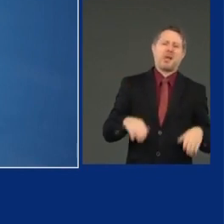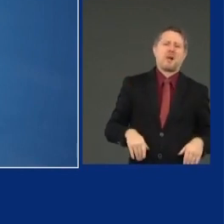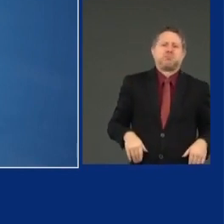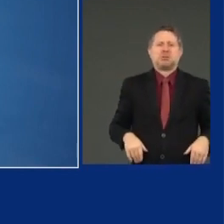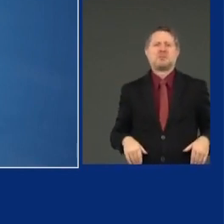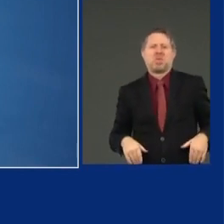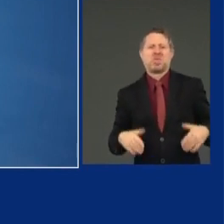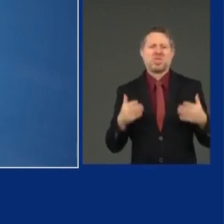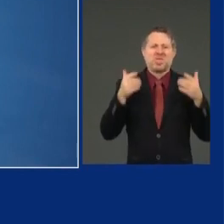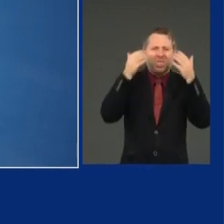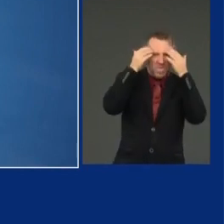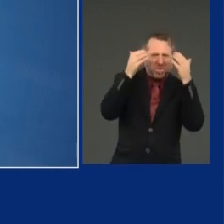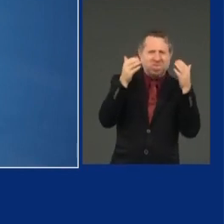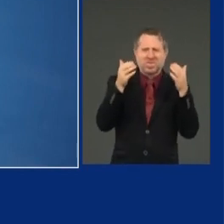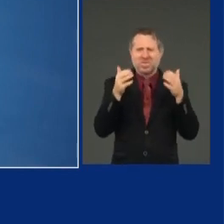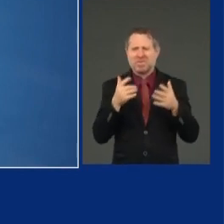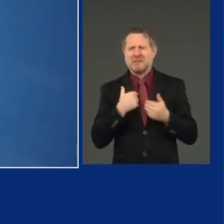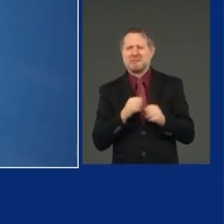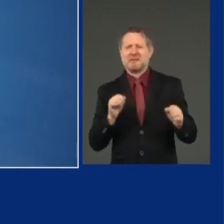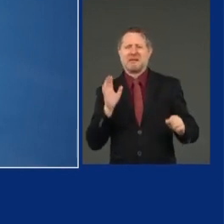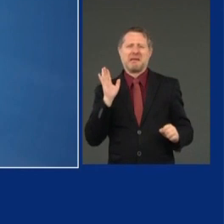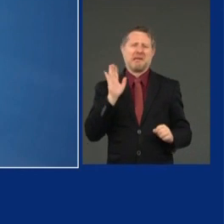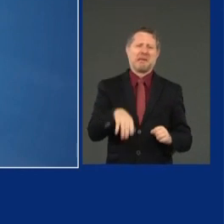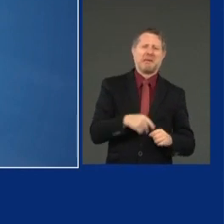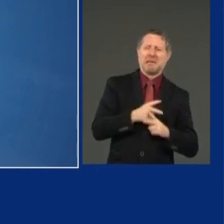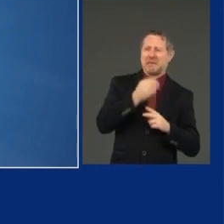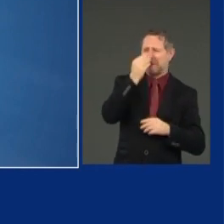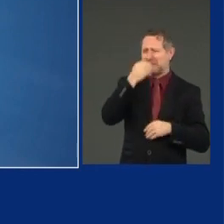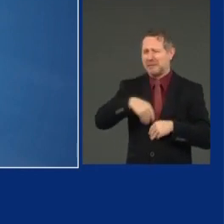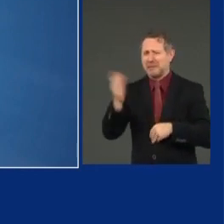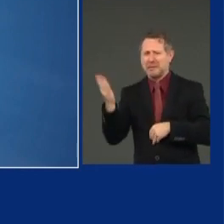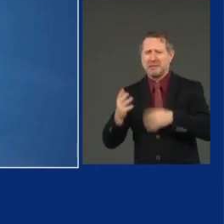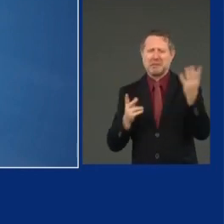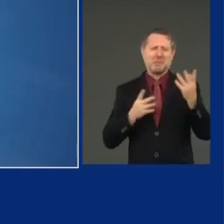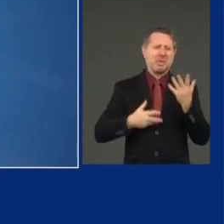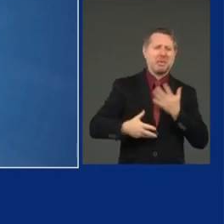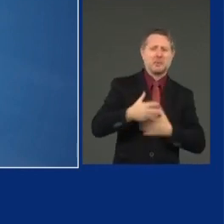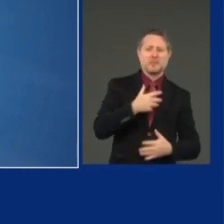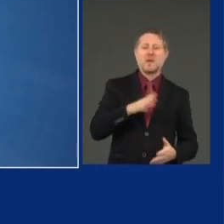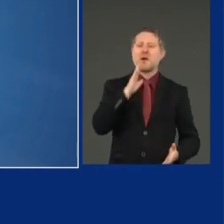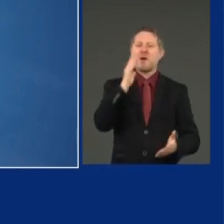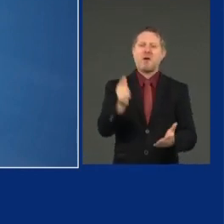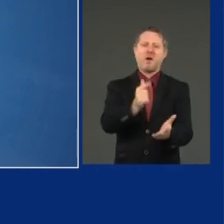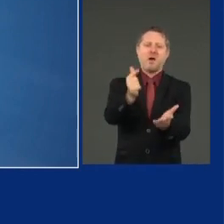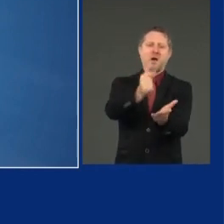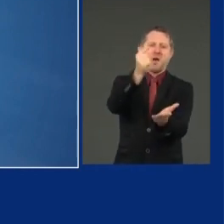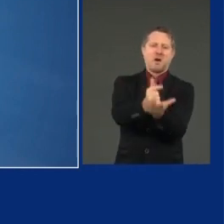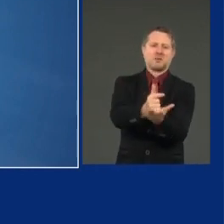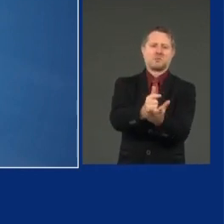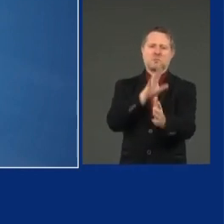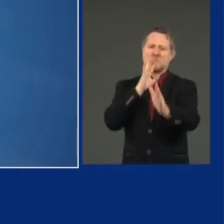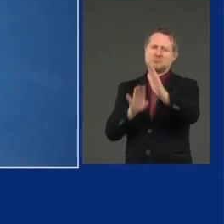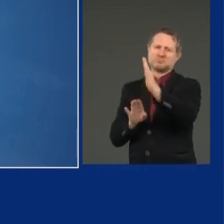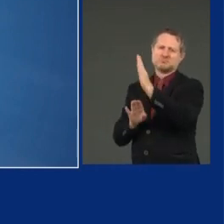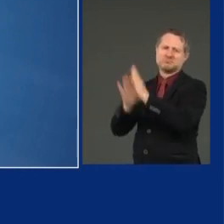IF PEOPLE GET ARROGANT, IF PEOPLE GET COCKY, IF PEOPLE GET CASUAL, IF PEOPLE BECOME